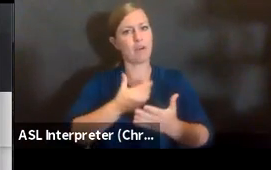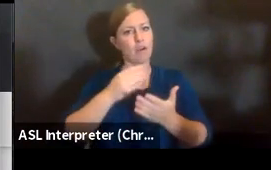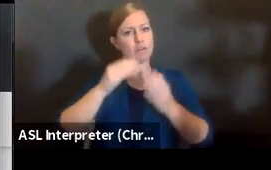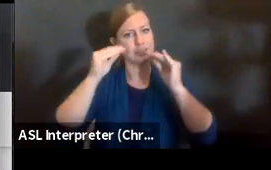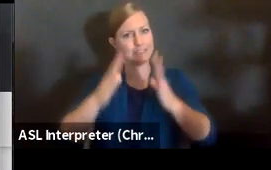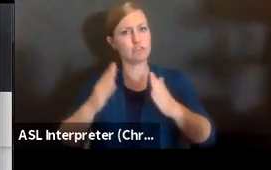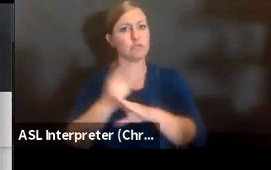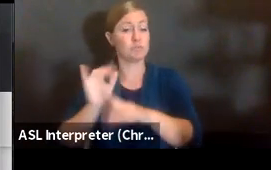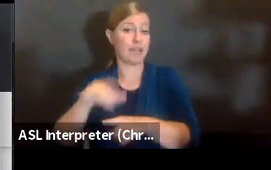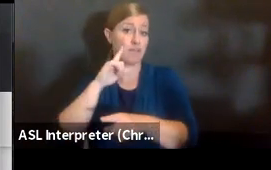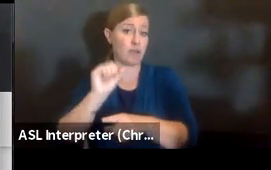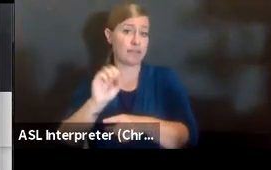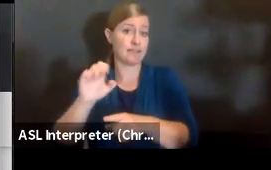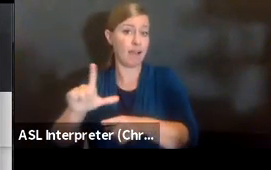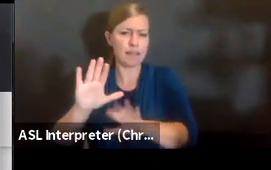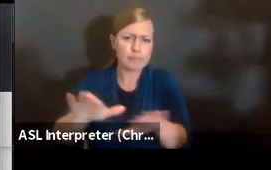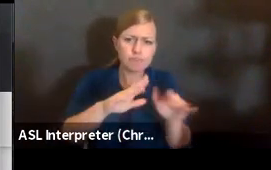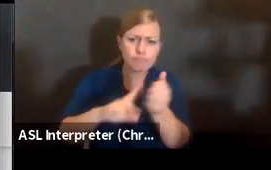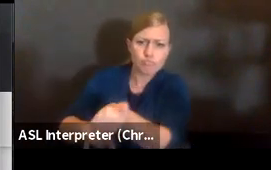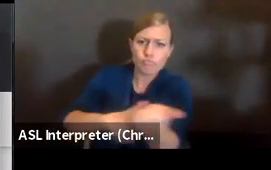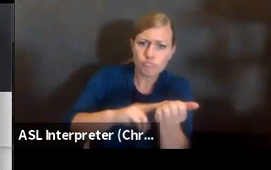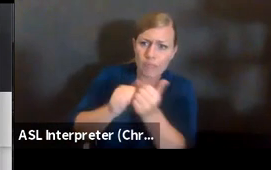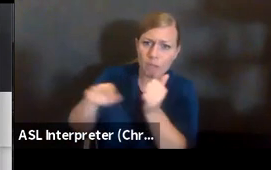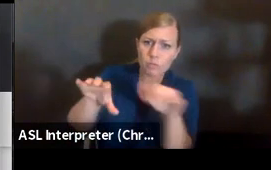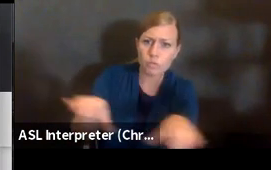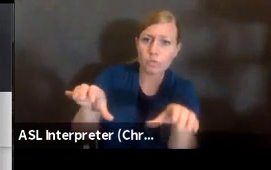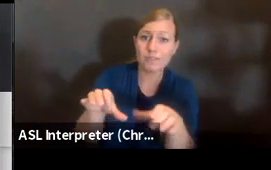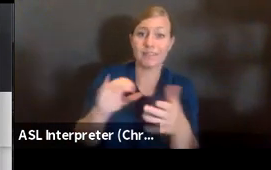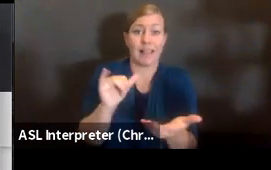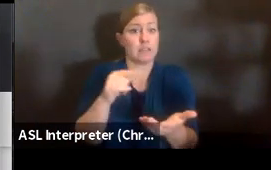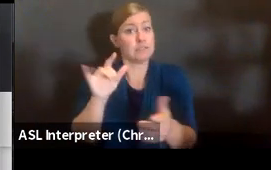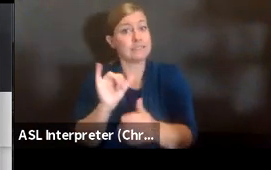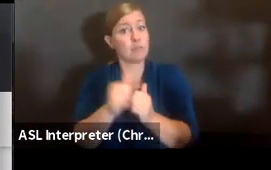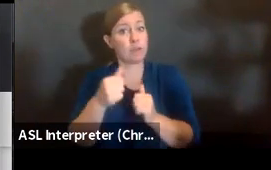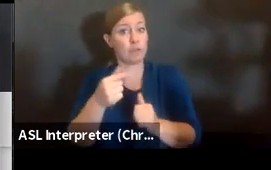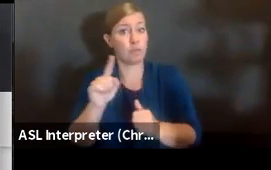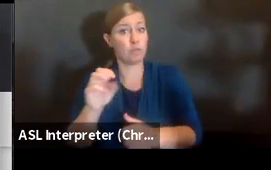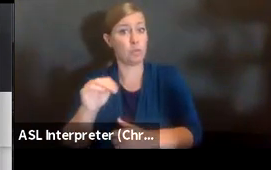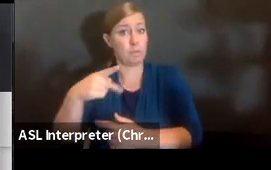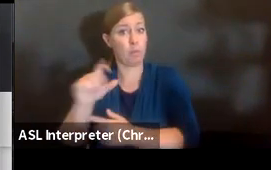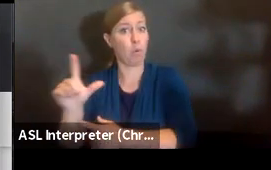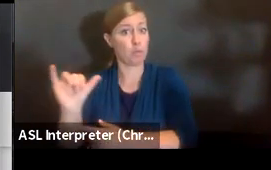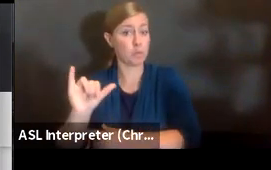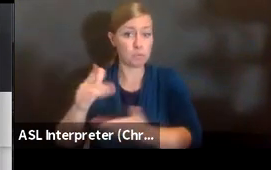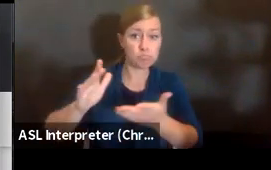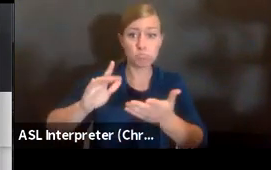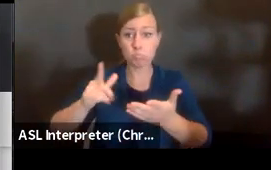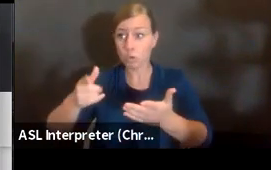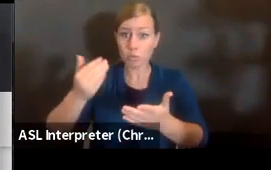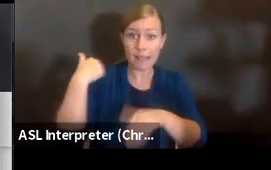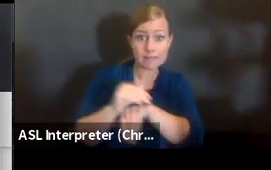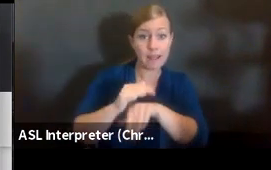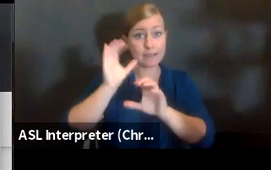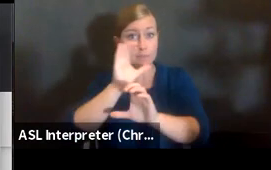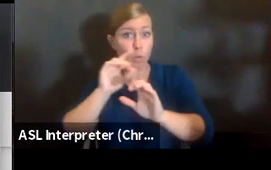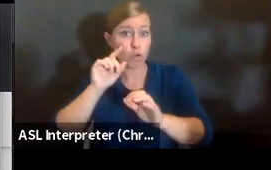Jeff Crawford: Like what we did, even in our Zoom poll this morning. Just checking in, like, we're just curious. Were you at? Did you get time? Are you working on this? It gives information for us. And so